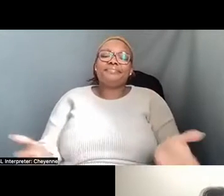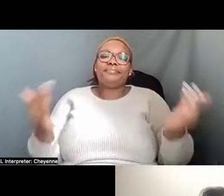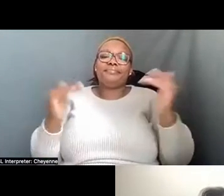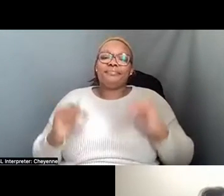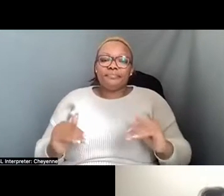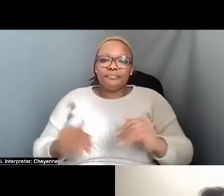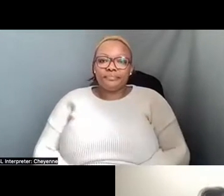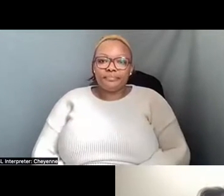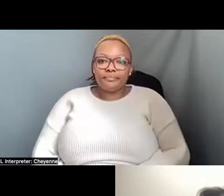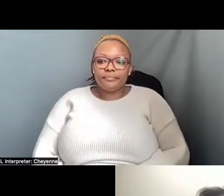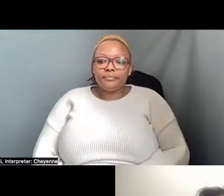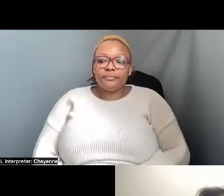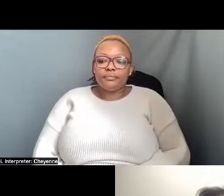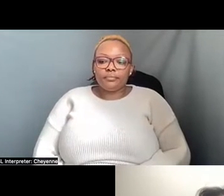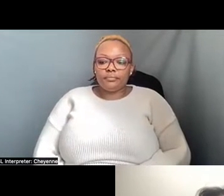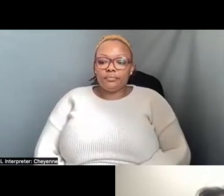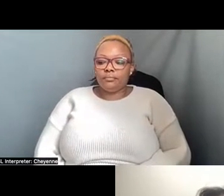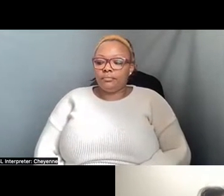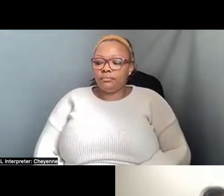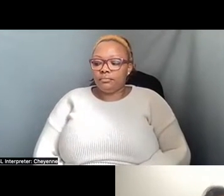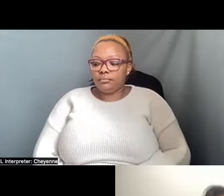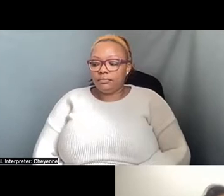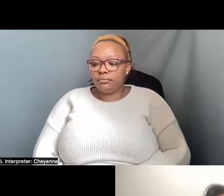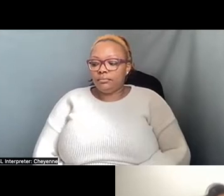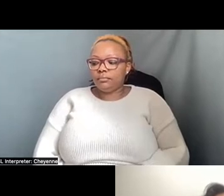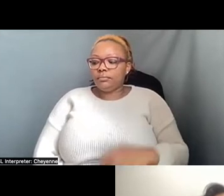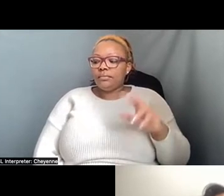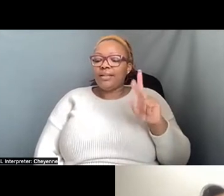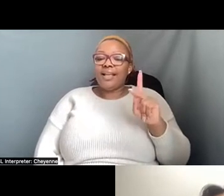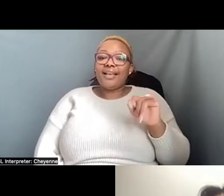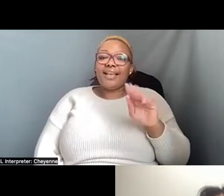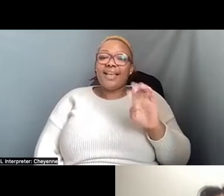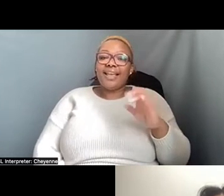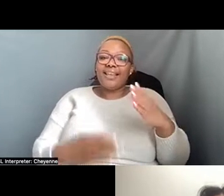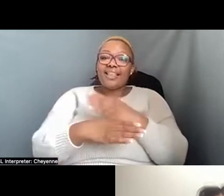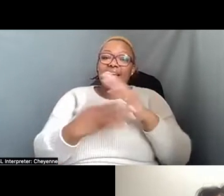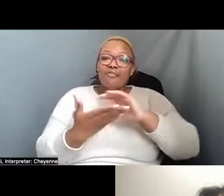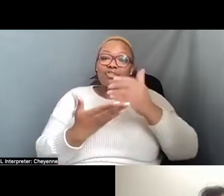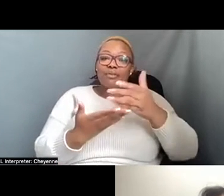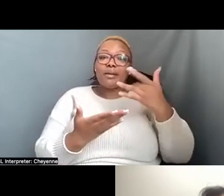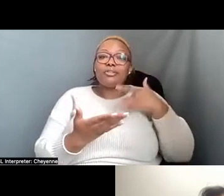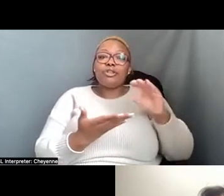And then Katy, what is the average amount that you pay out per project?